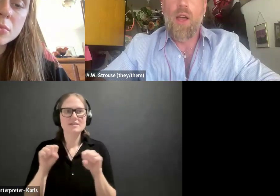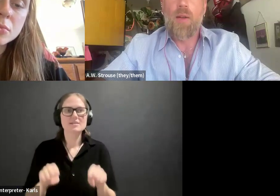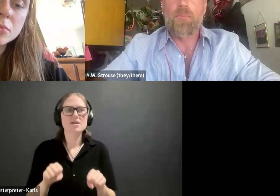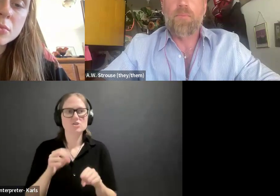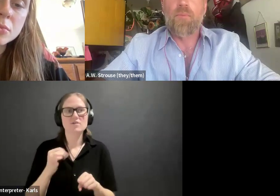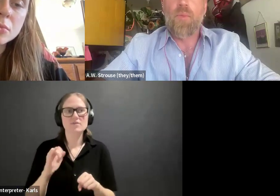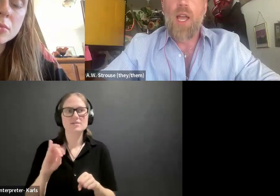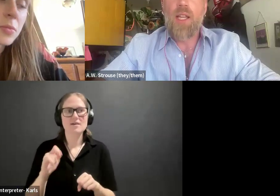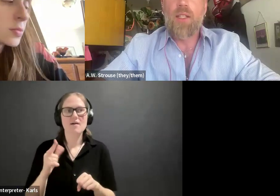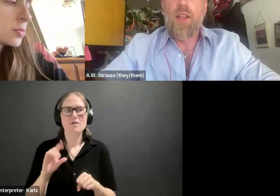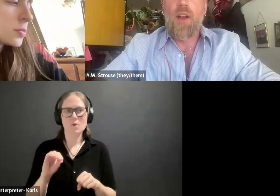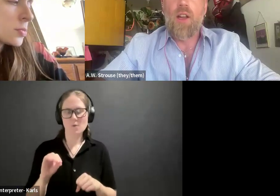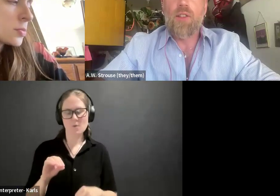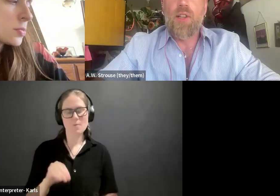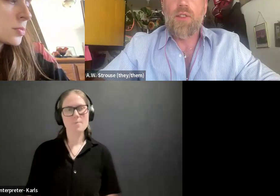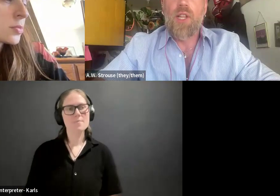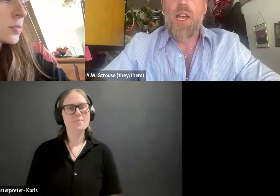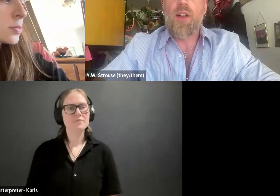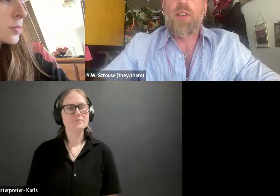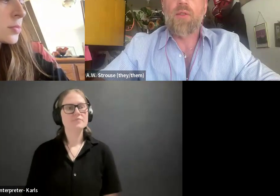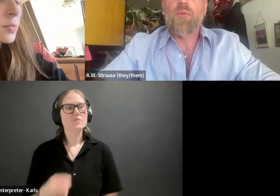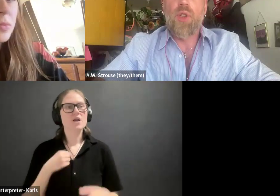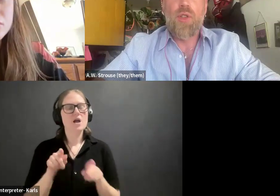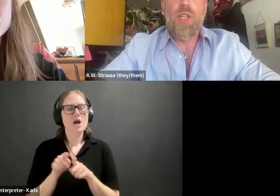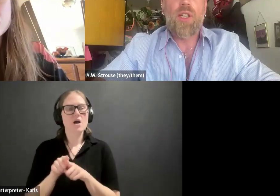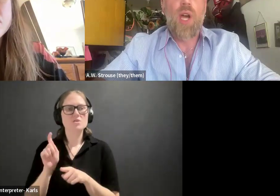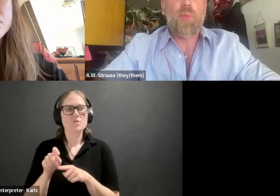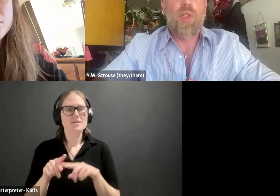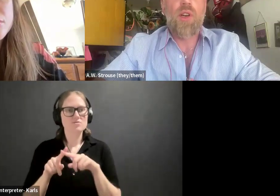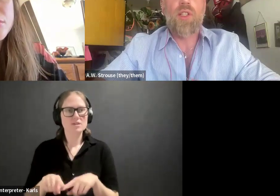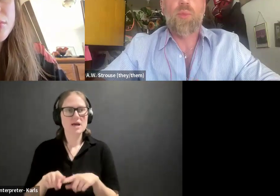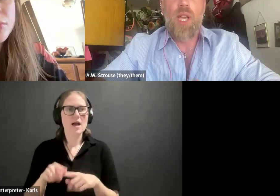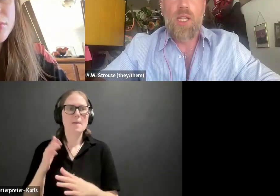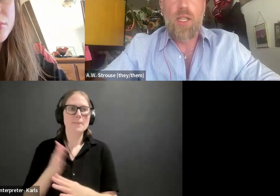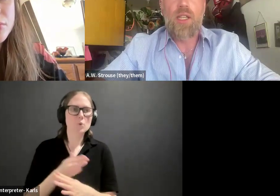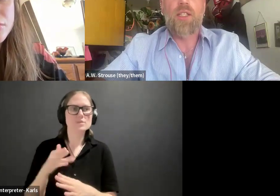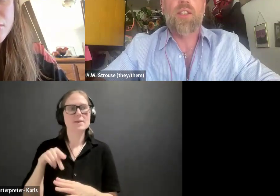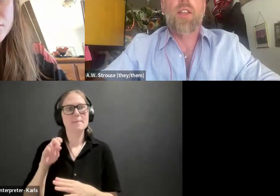Um, and I also had to rely on music, pop songs, paintings,